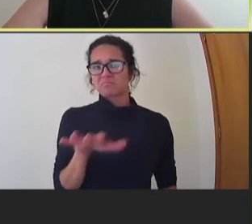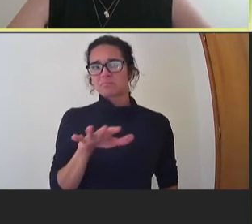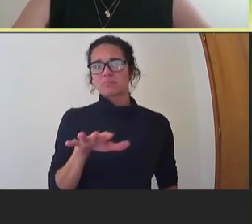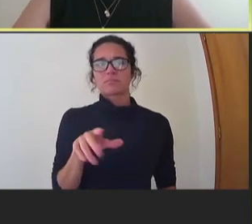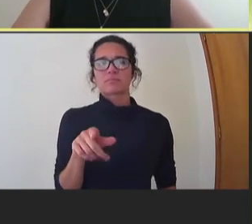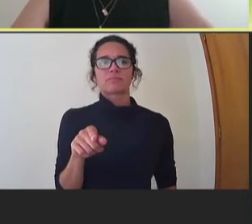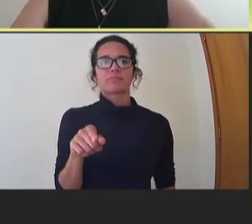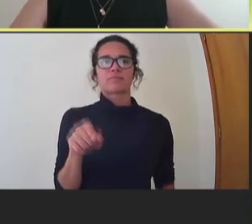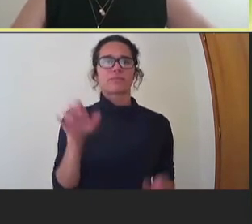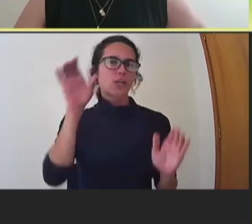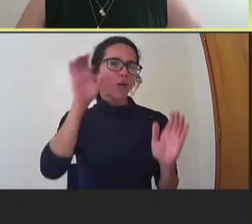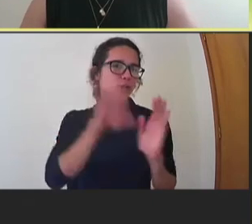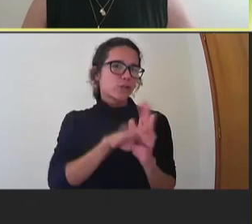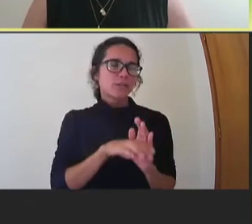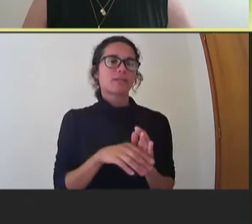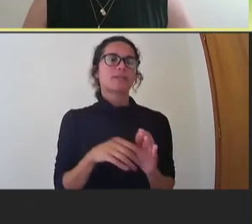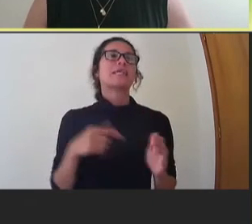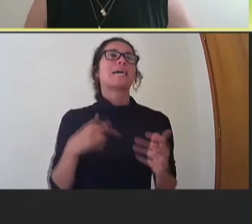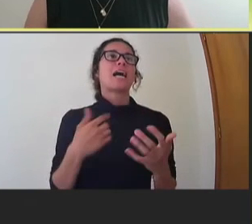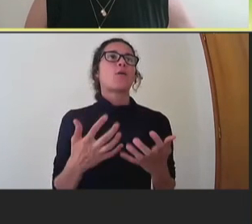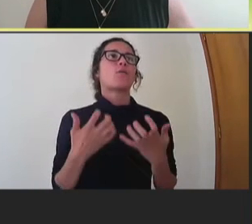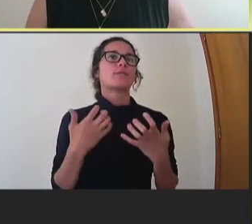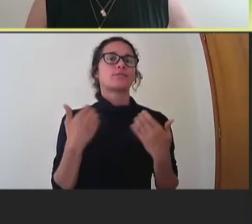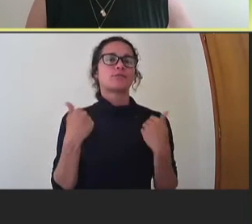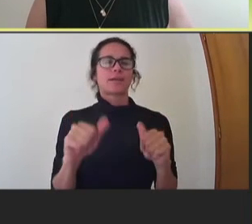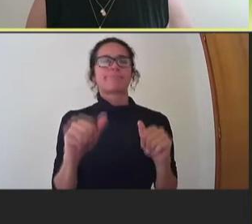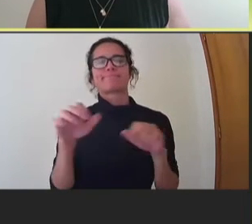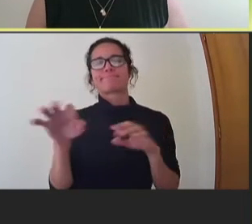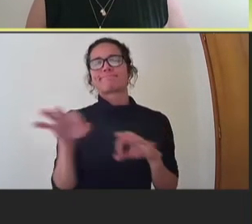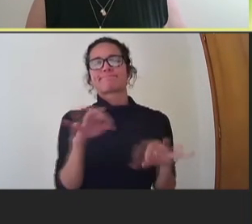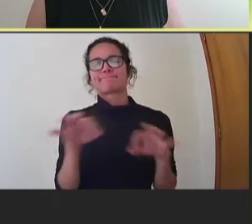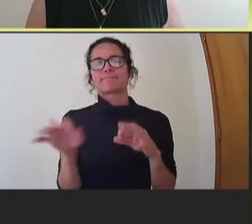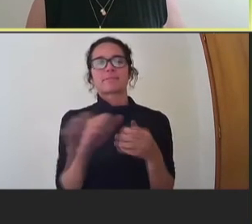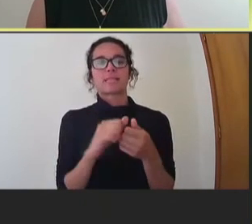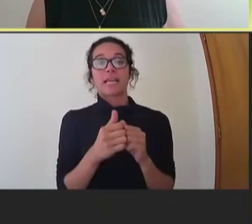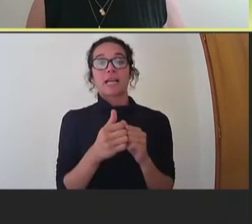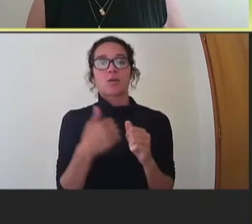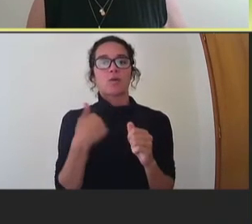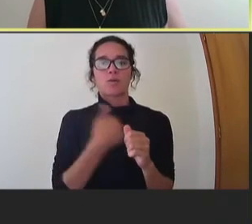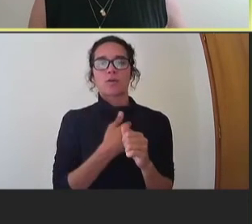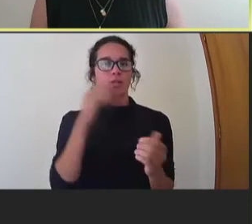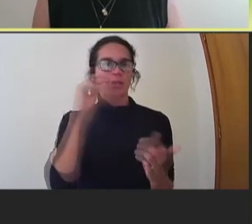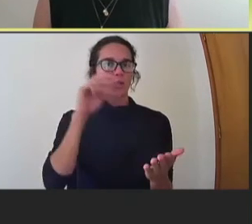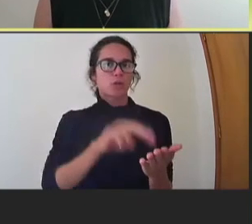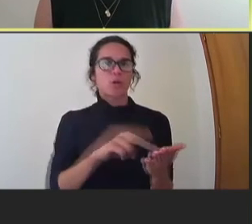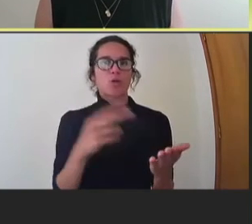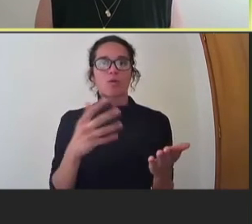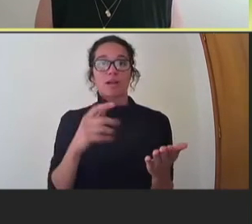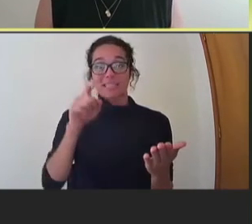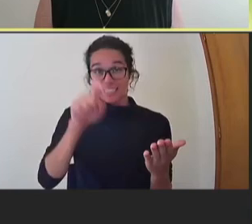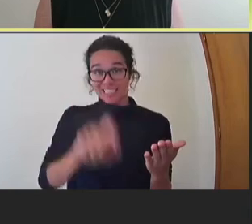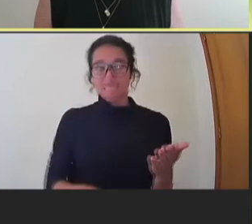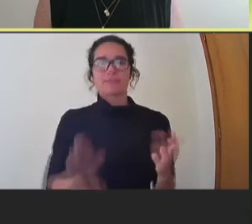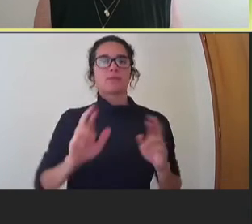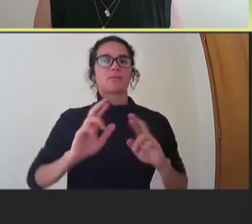I wanted to try and explain how we look at what needs to be ready to really be